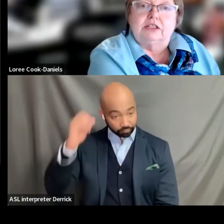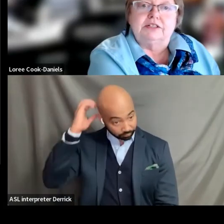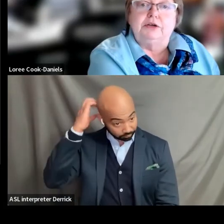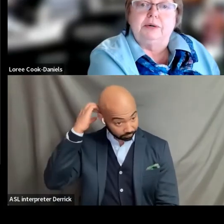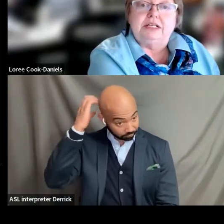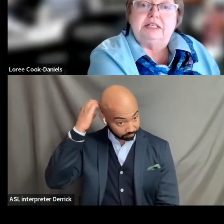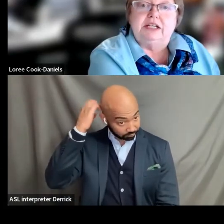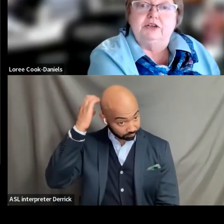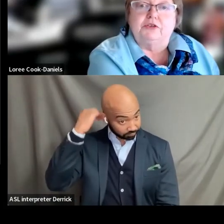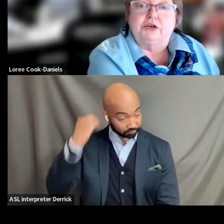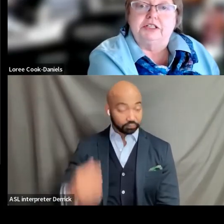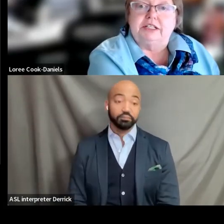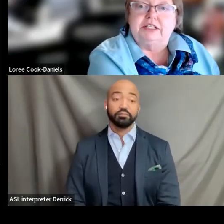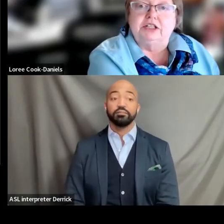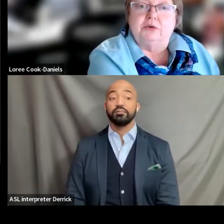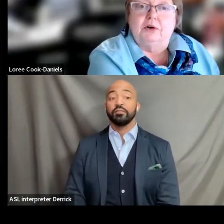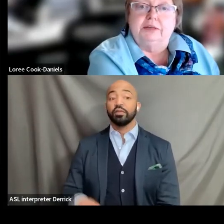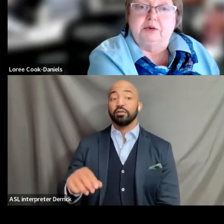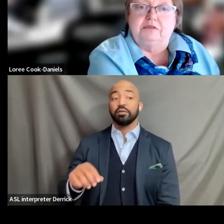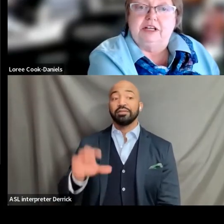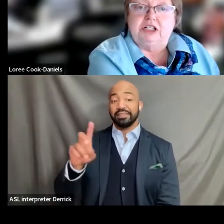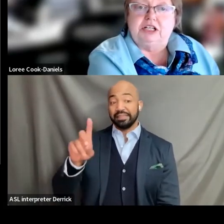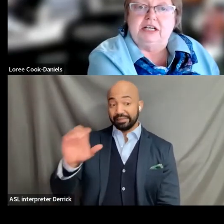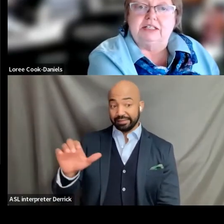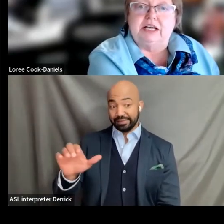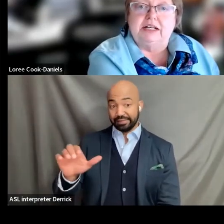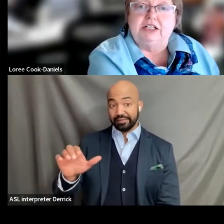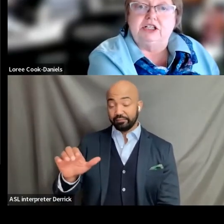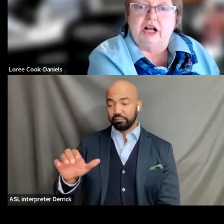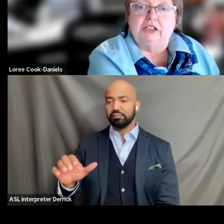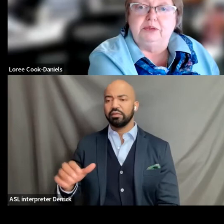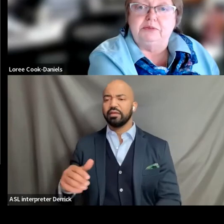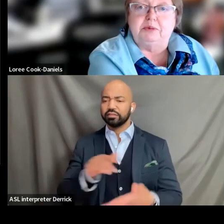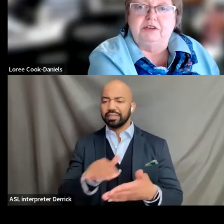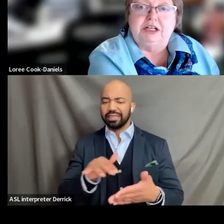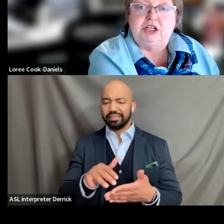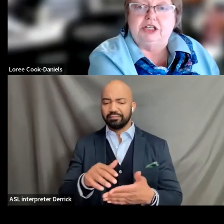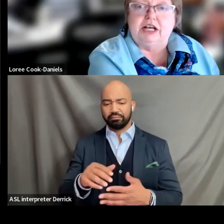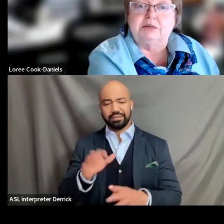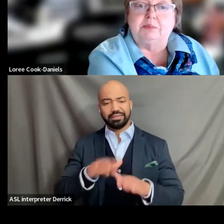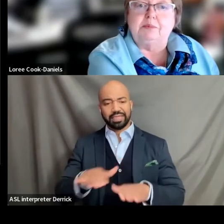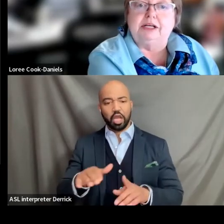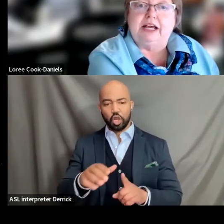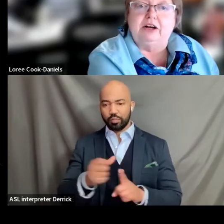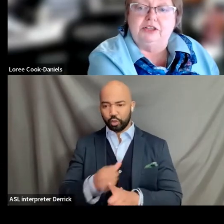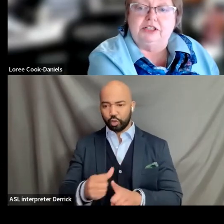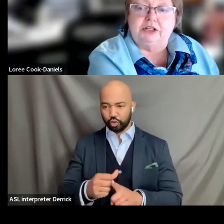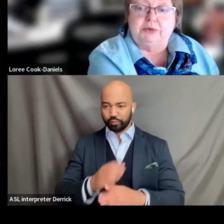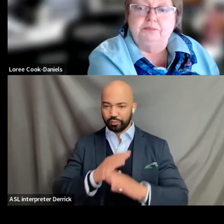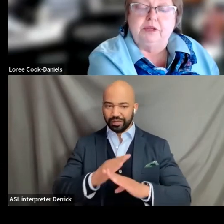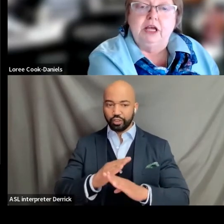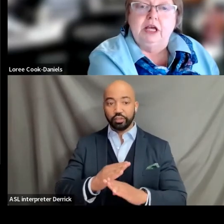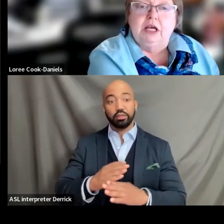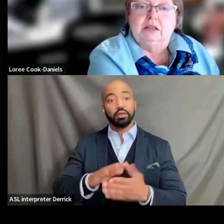The U.S. Centers for Disease Control and Prevention has studied child abuse prevention as a public health issue.